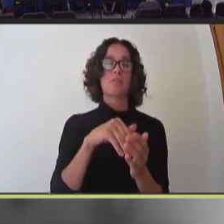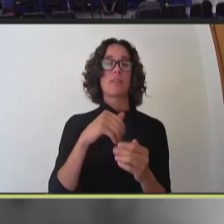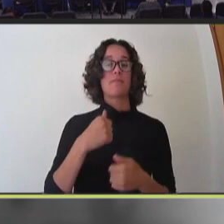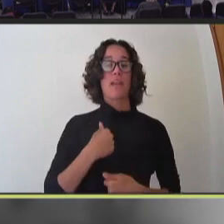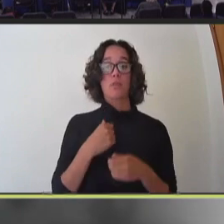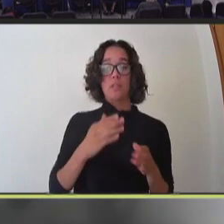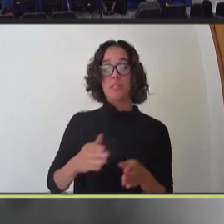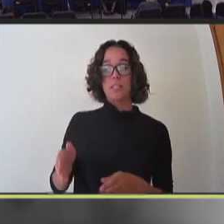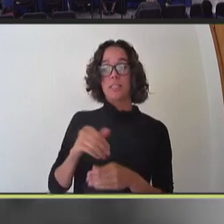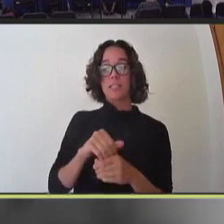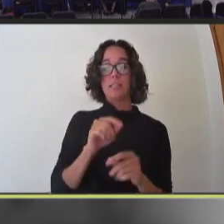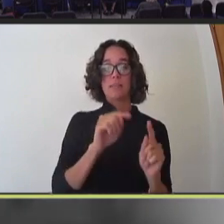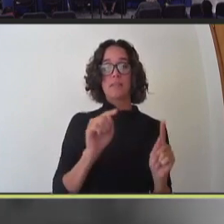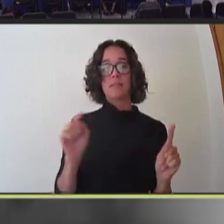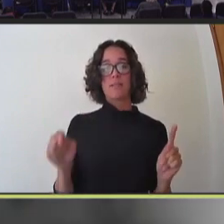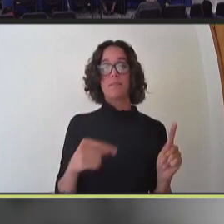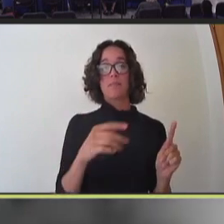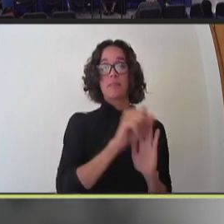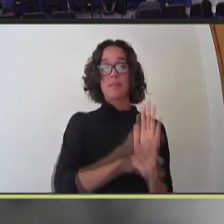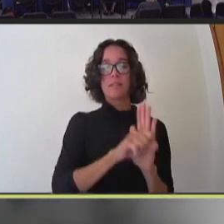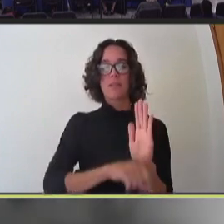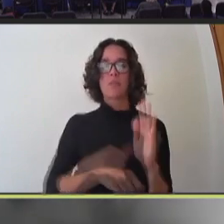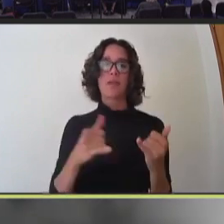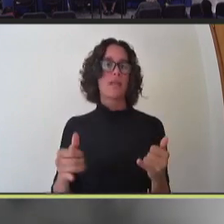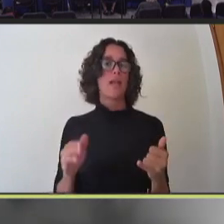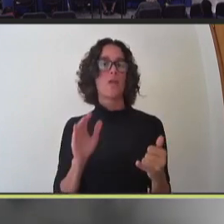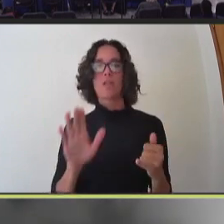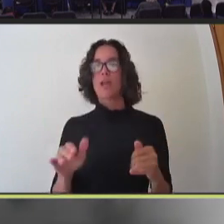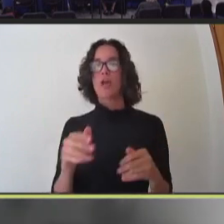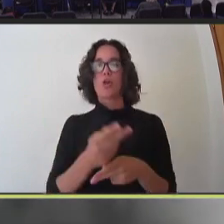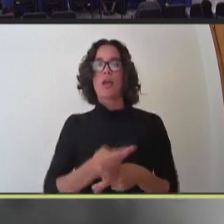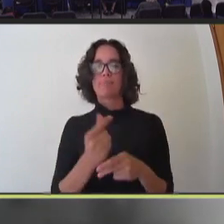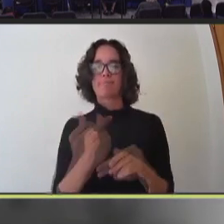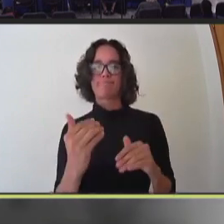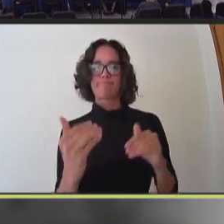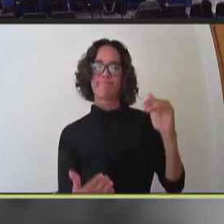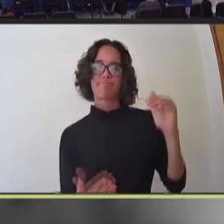receiving the same, you know, consistency of care that other veterans from other -- that